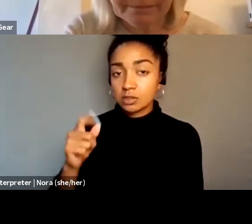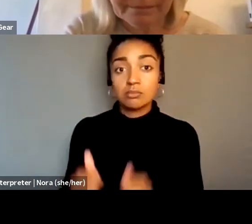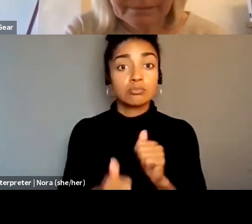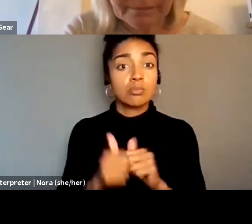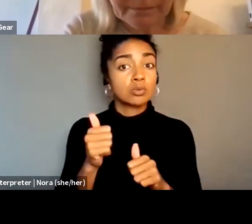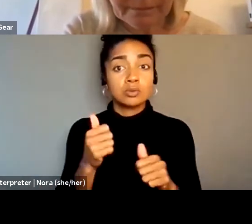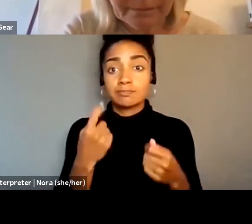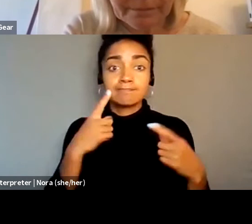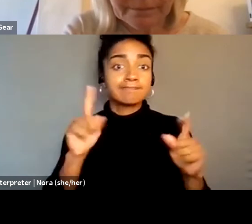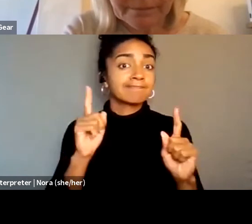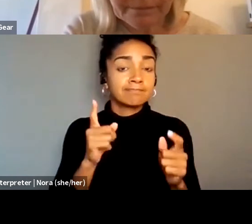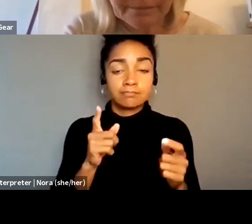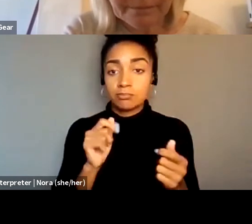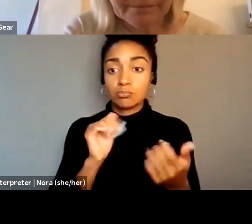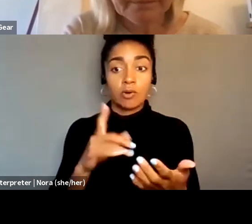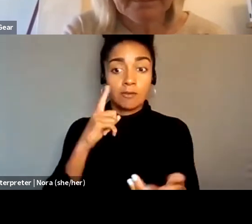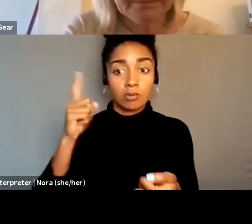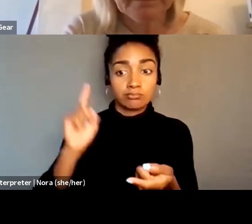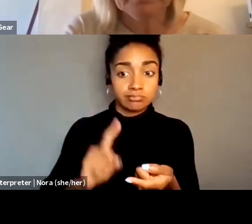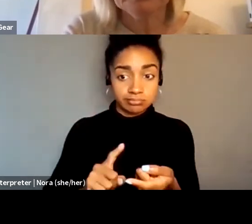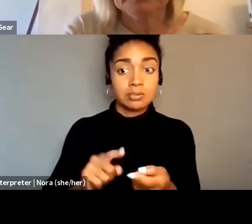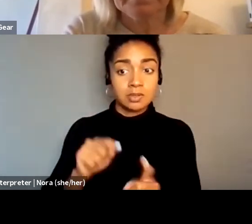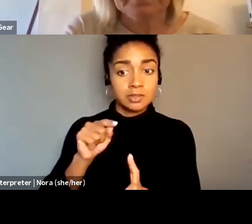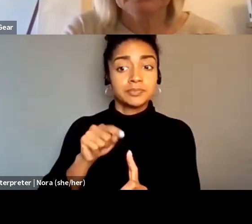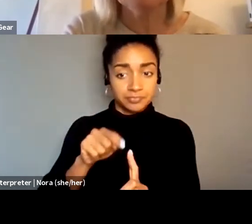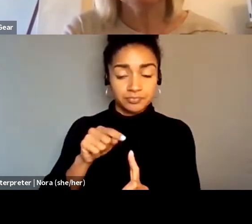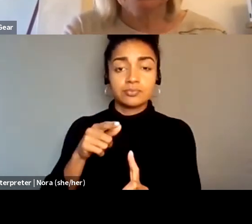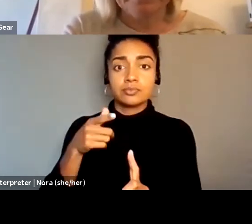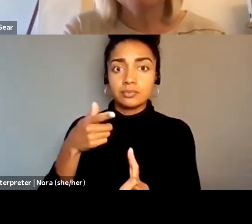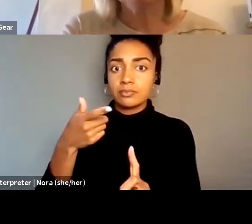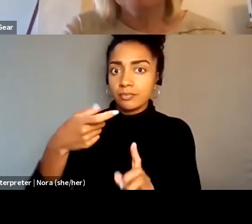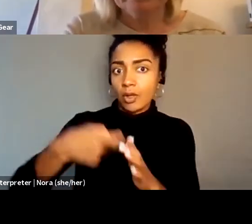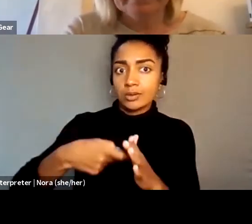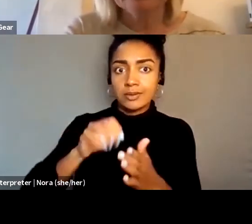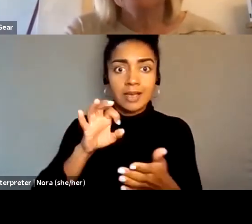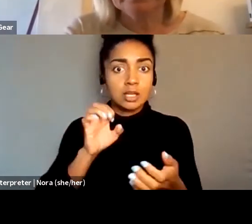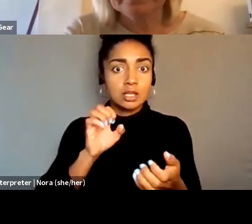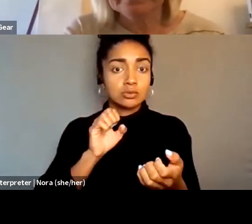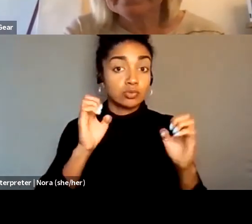schools are as close as possible to the areas where the children live. Most of the girls we deal with